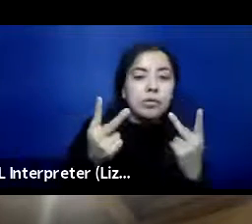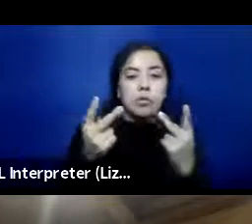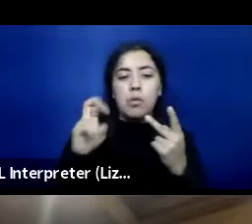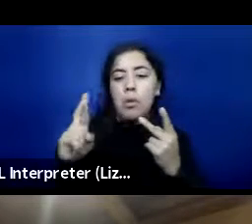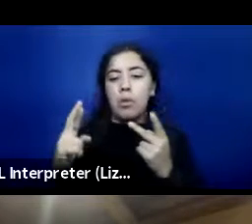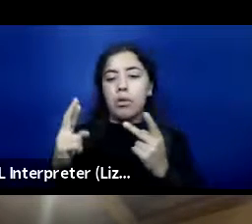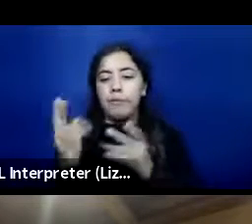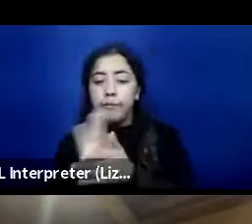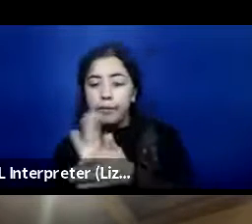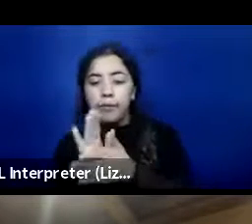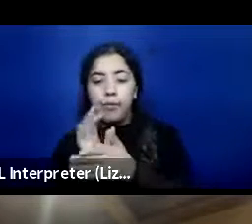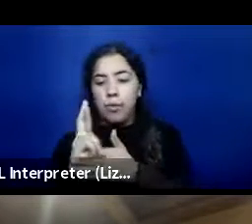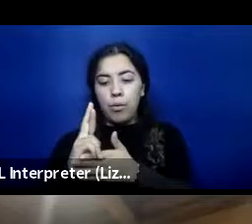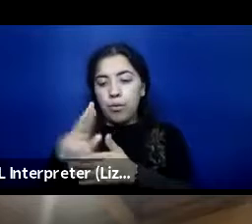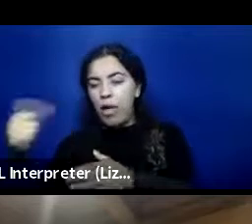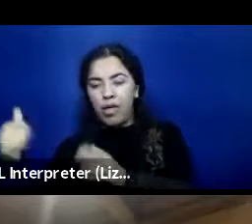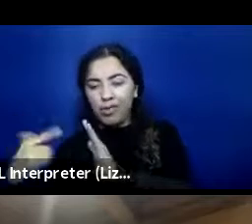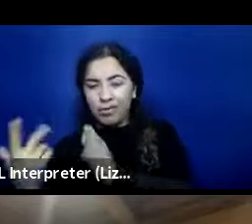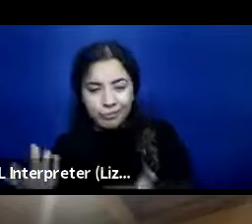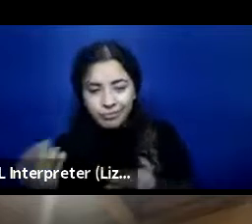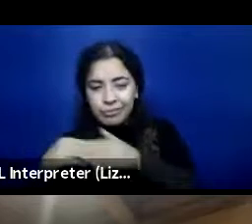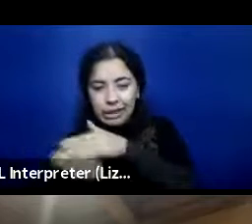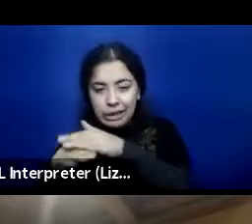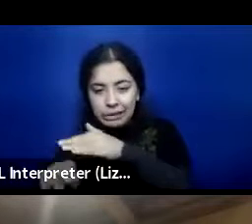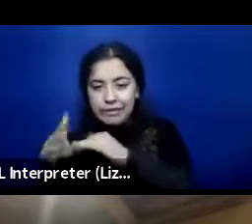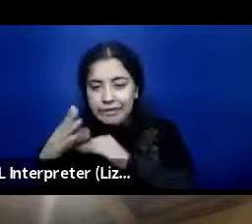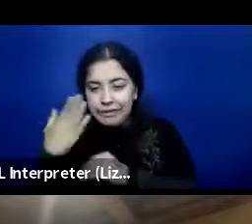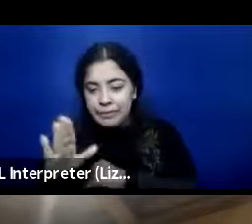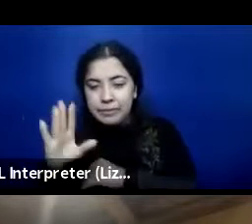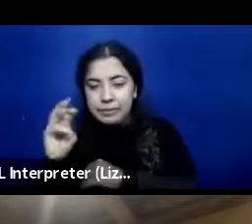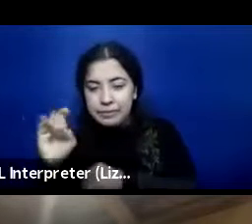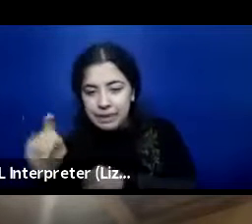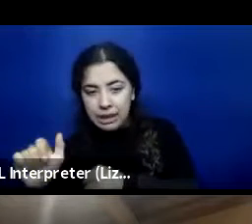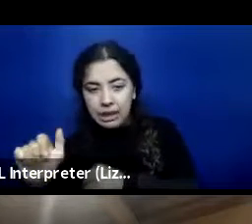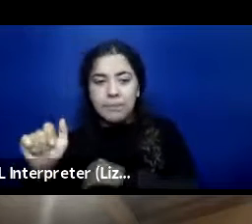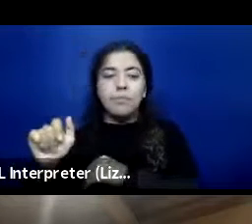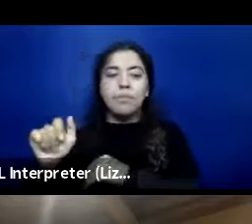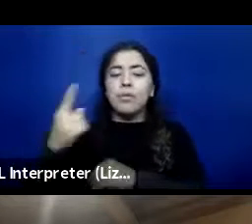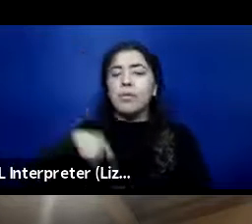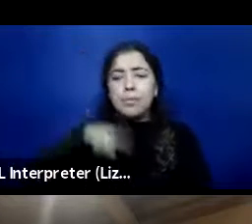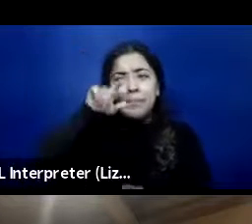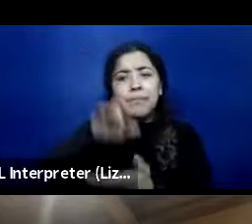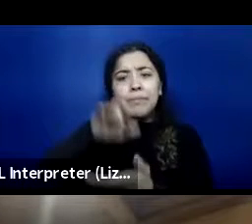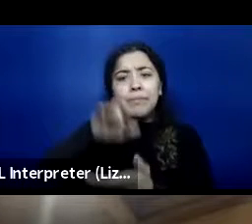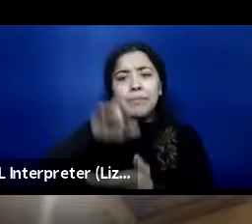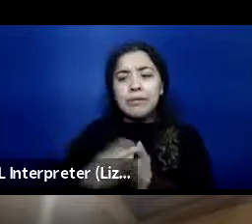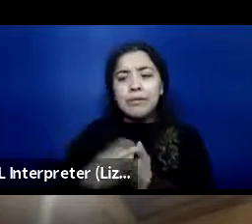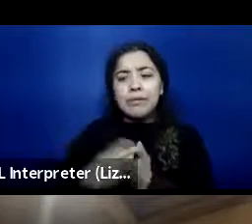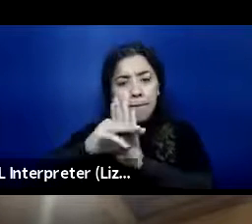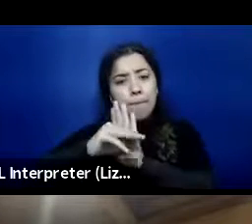images, video, audio, and other media, Facebook believes that more noble, robust recognition accessibility will follow.